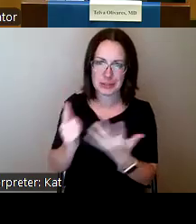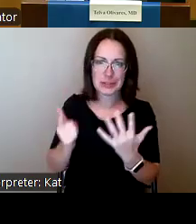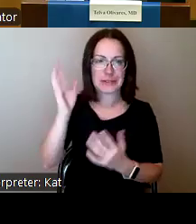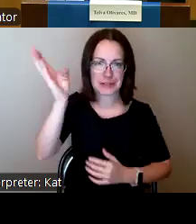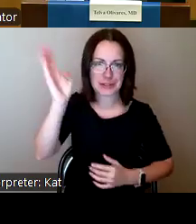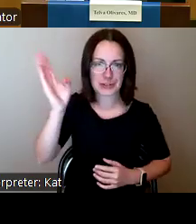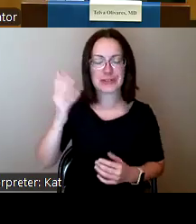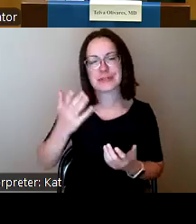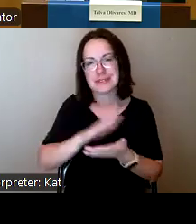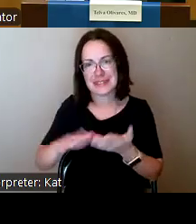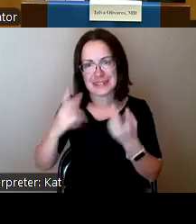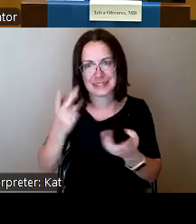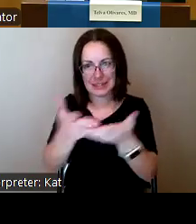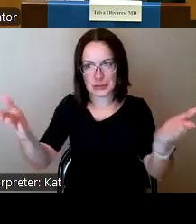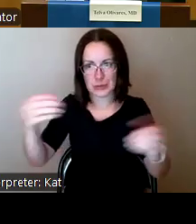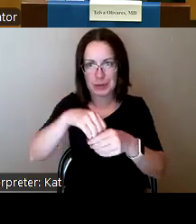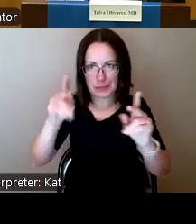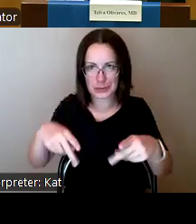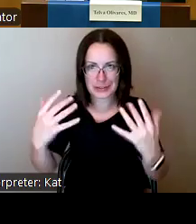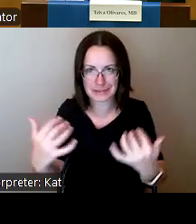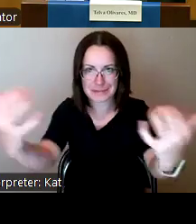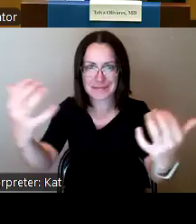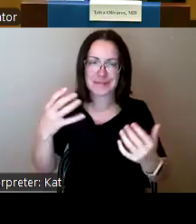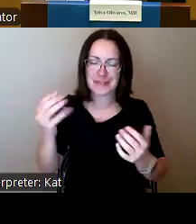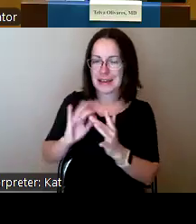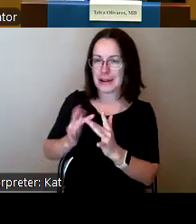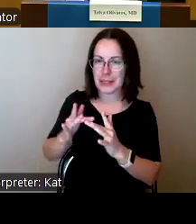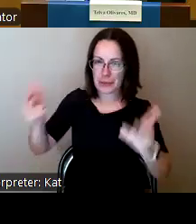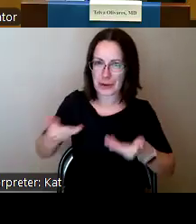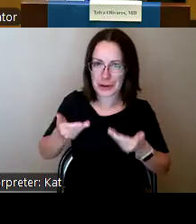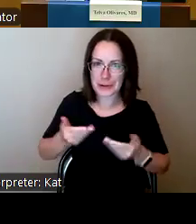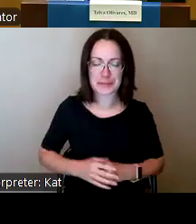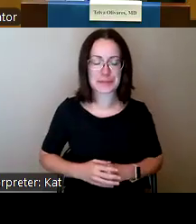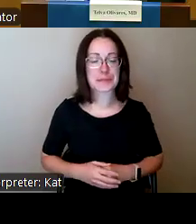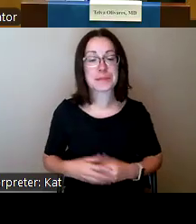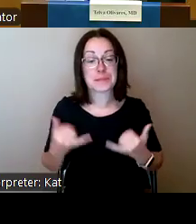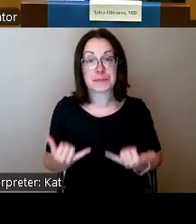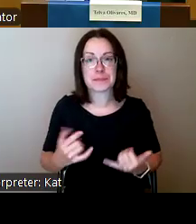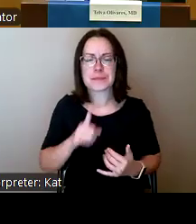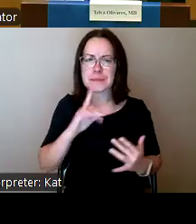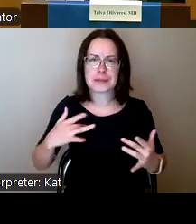that are here online, welcome. Um, today we have an exciting an exciting presentation. Actually,